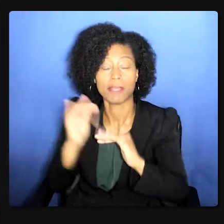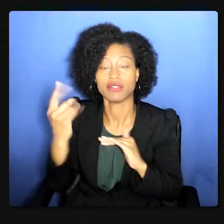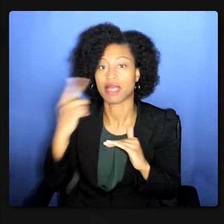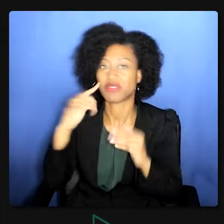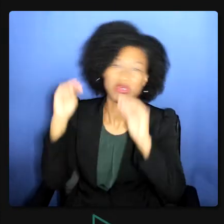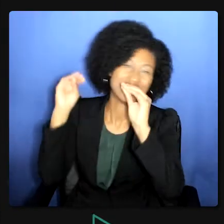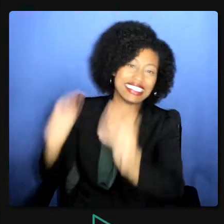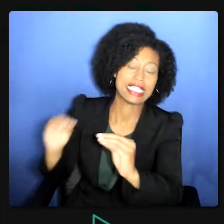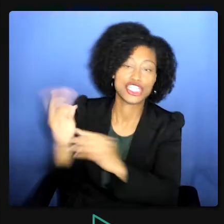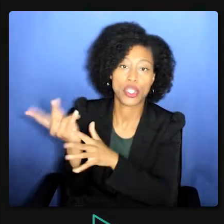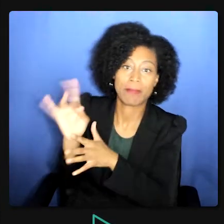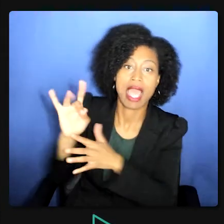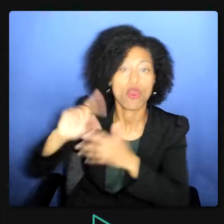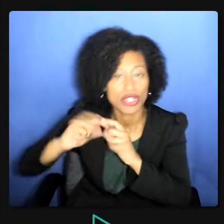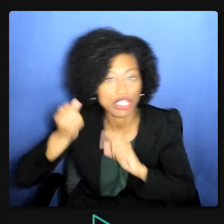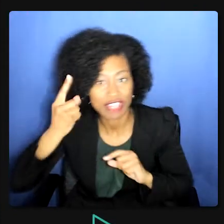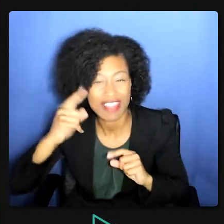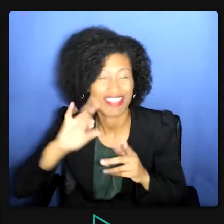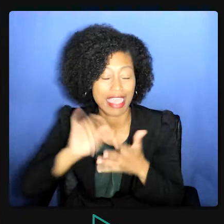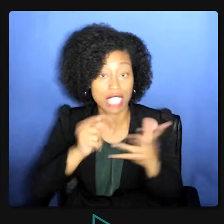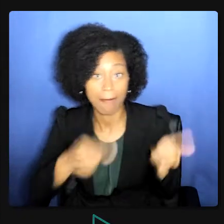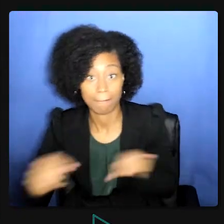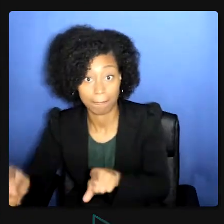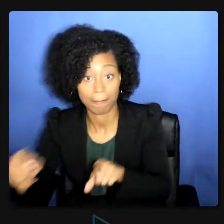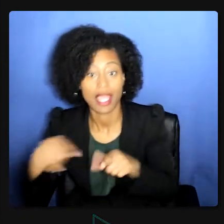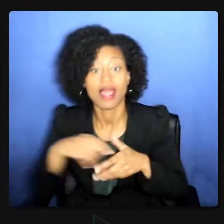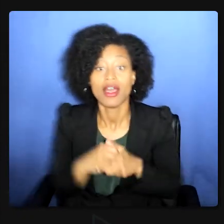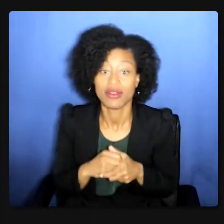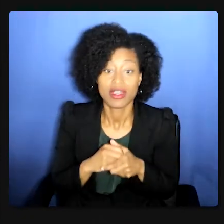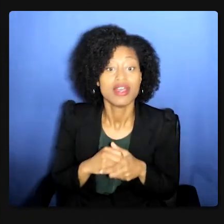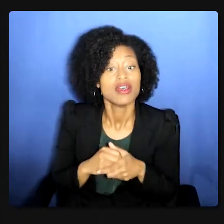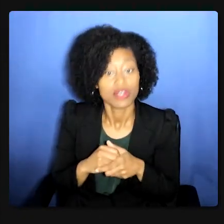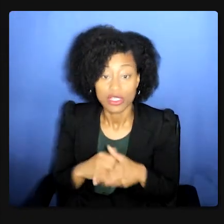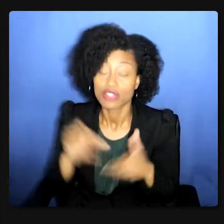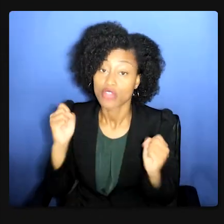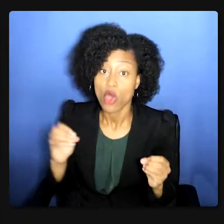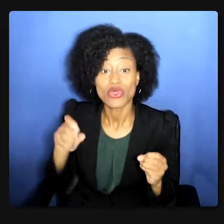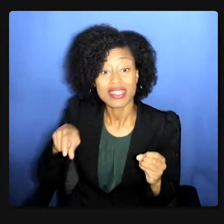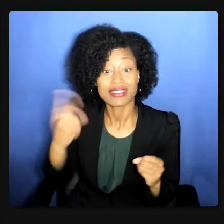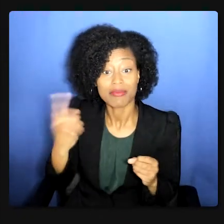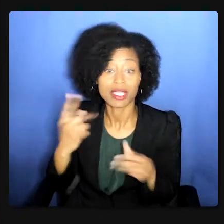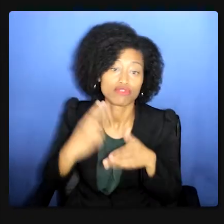to teach Kubernetes to understand all those things. How do you do that on Kubernetes? You build something called an operator.